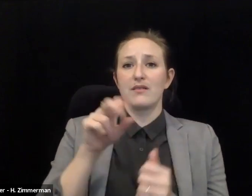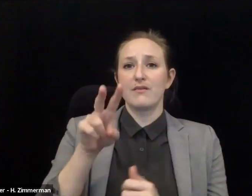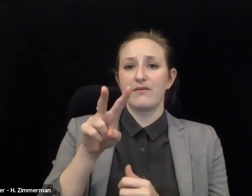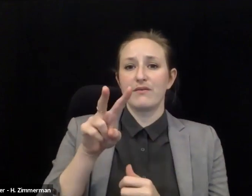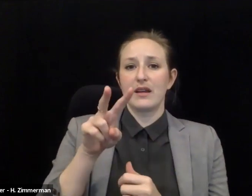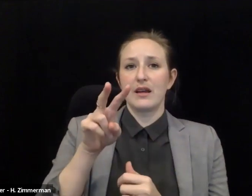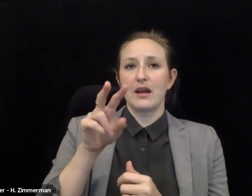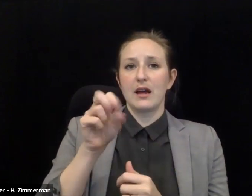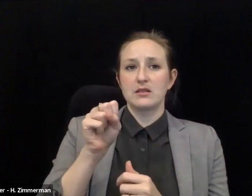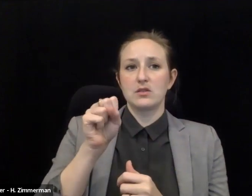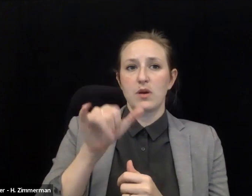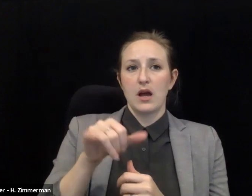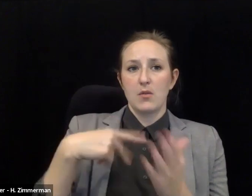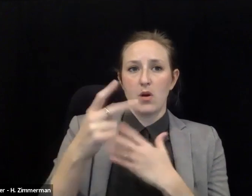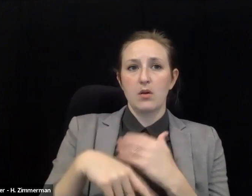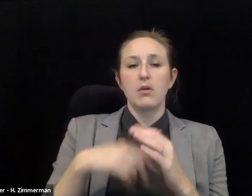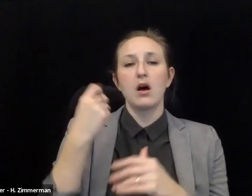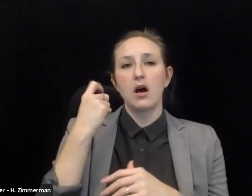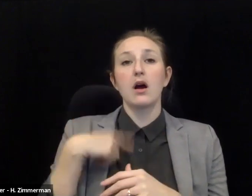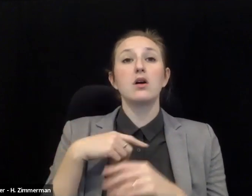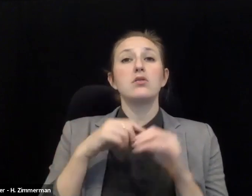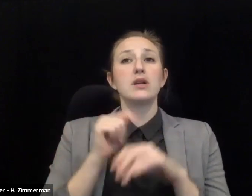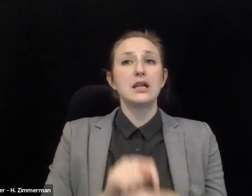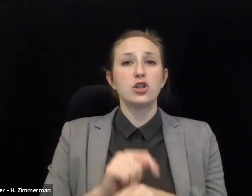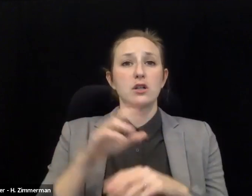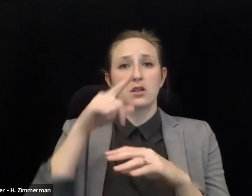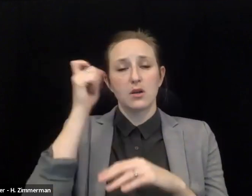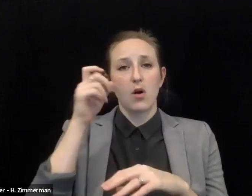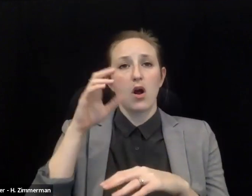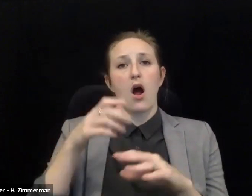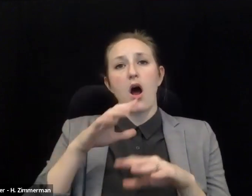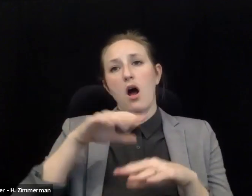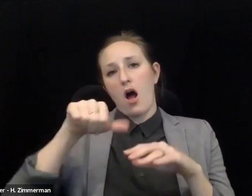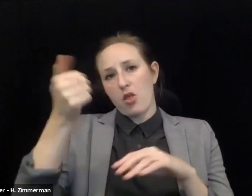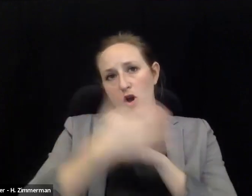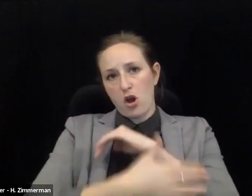traditional it's done as an overseas program and we work with implementing partner, which